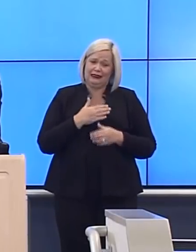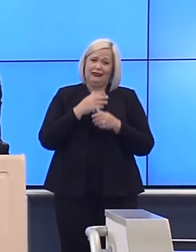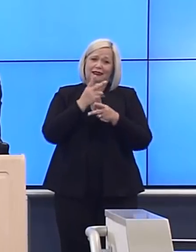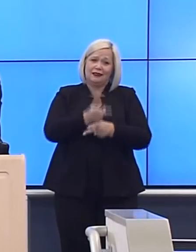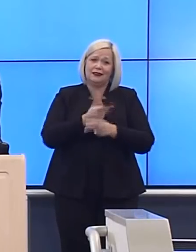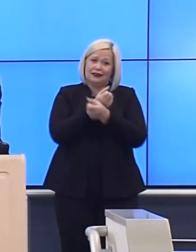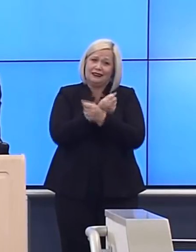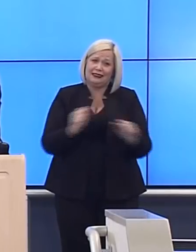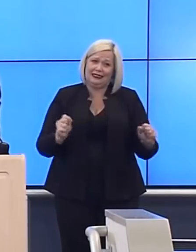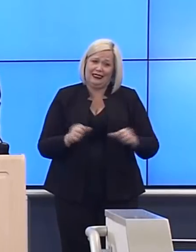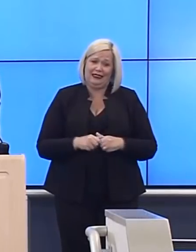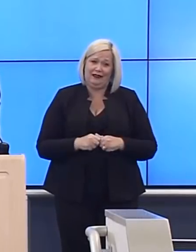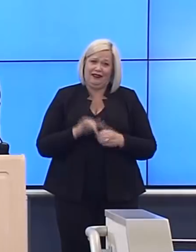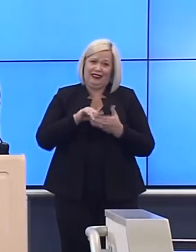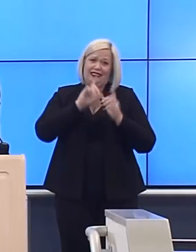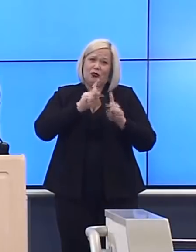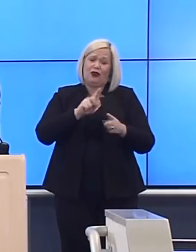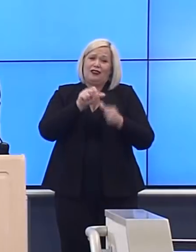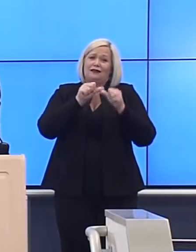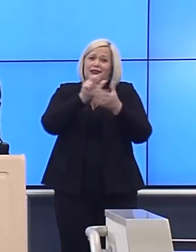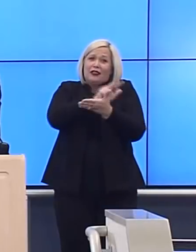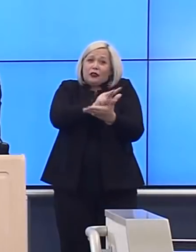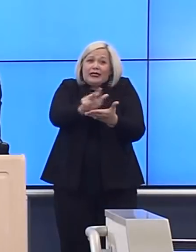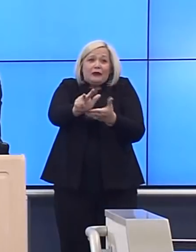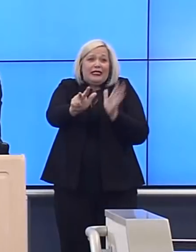FOR MITIGATION OR ACCEPT. FOR THE NEXT 3 WEEKS. PLEASE DO